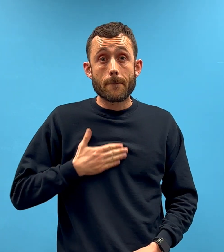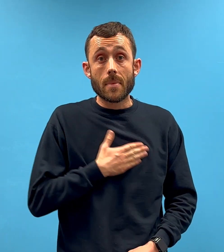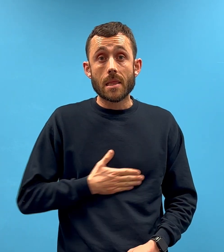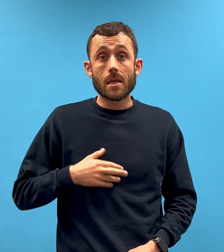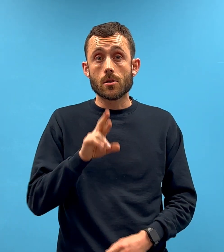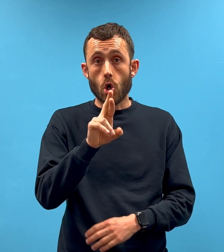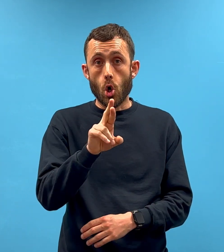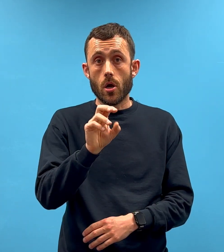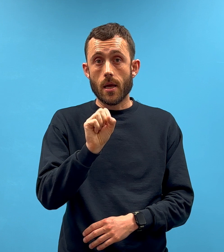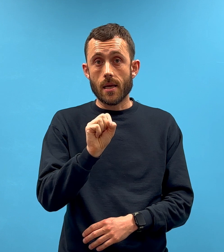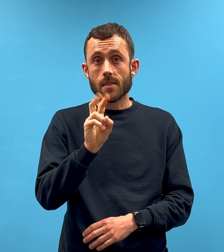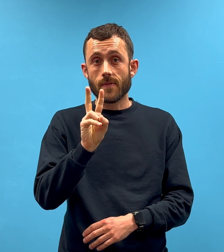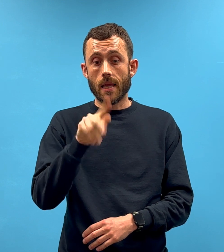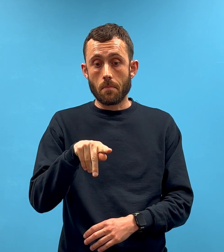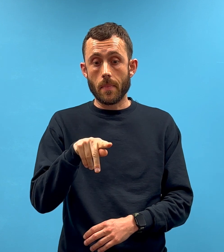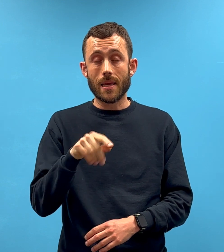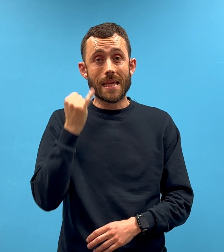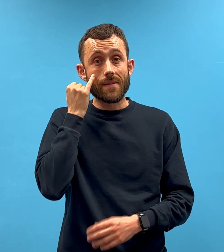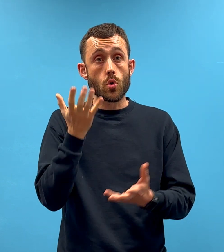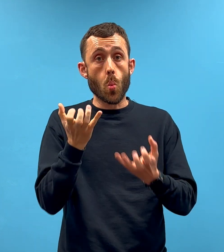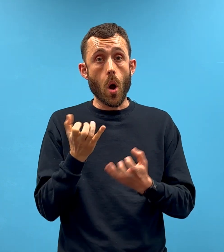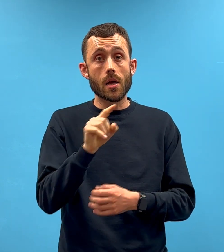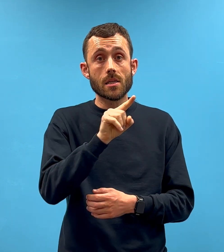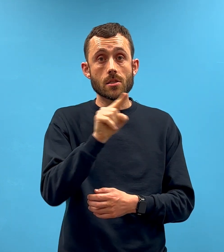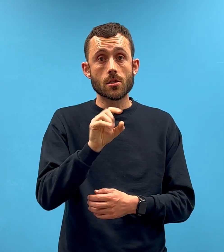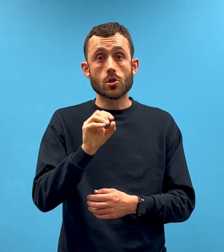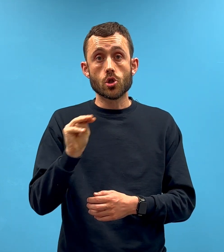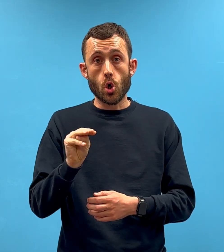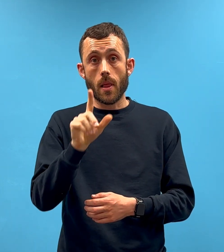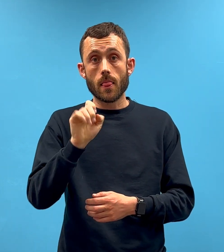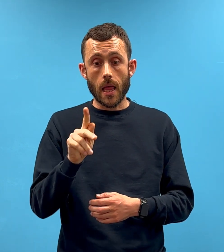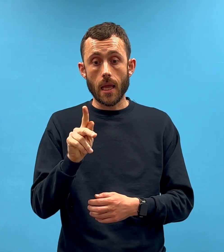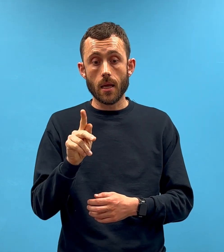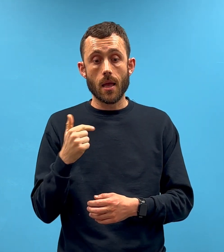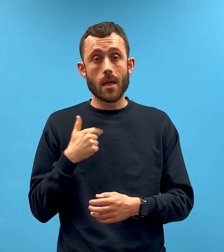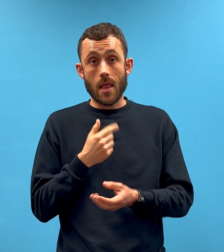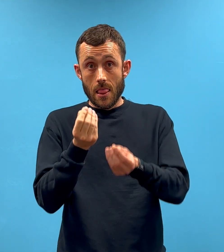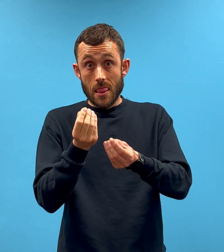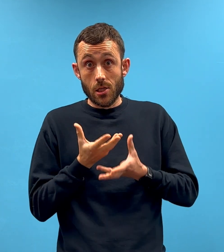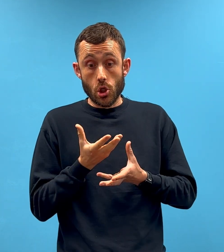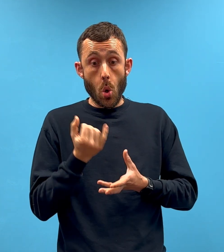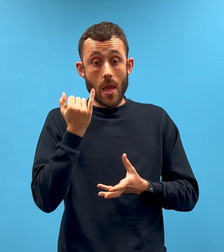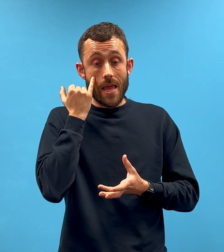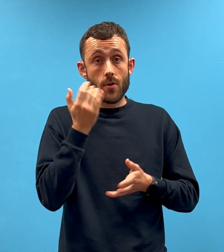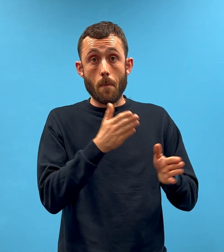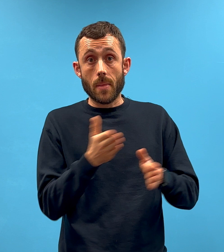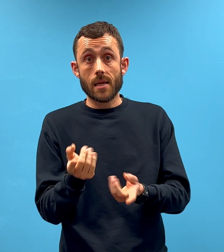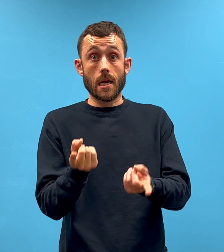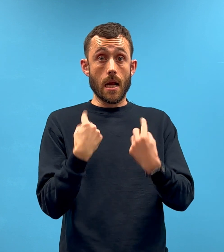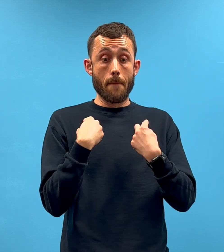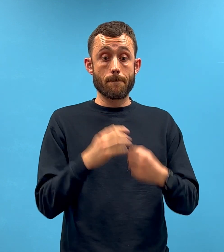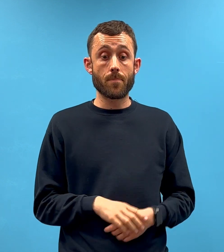Please RSVP if you want to join on Zoom. And let us know if you plan to come.